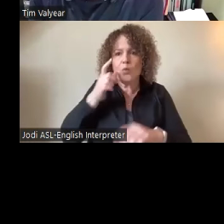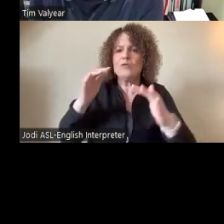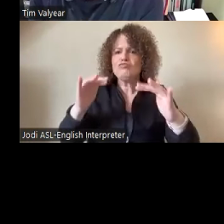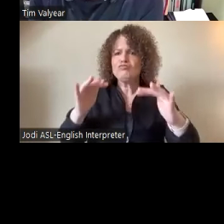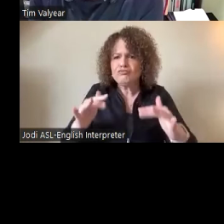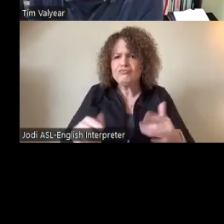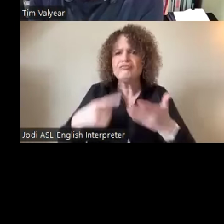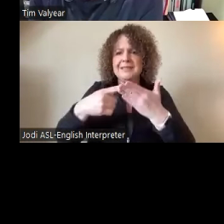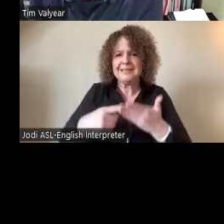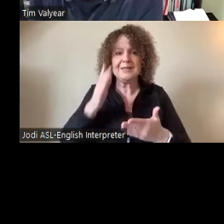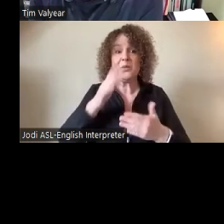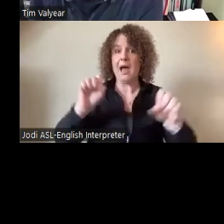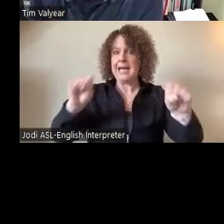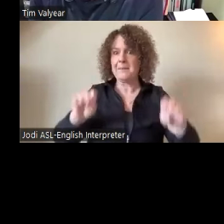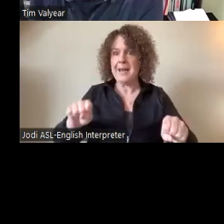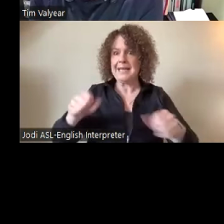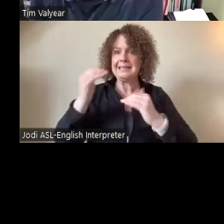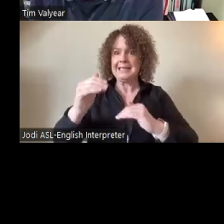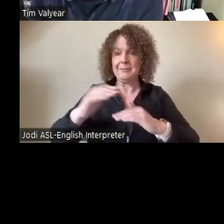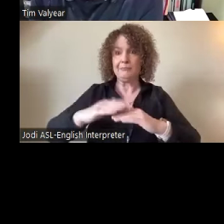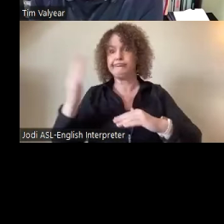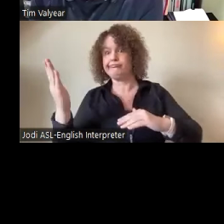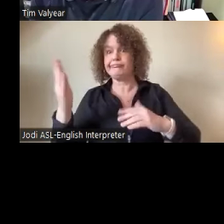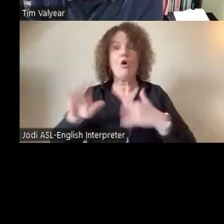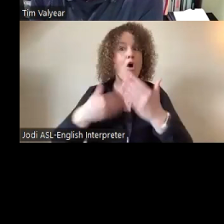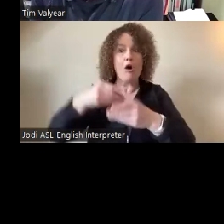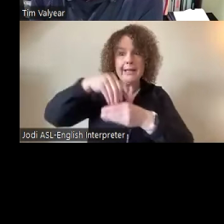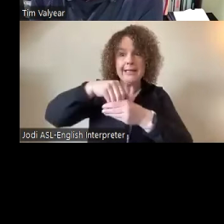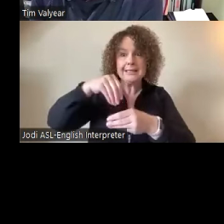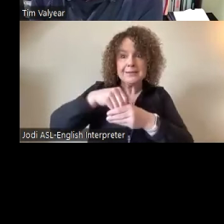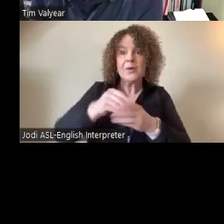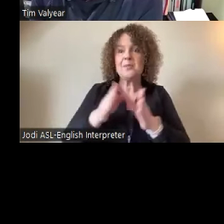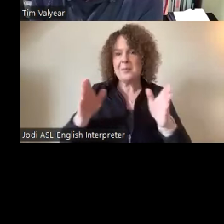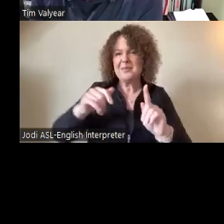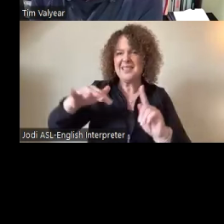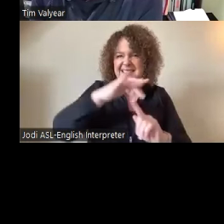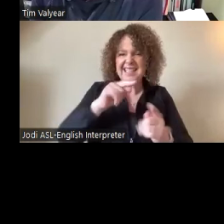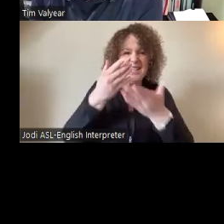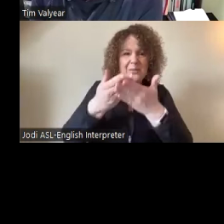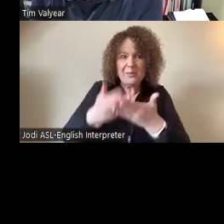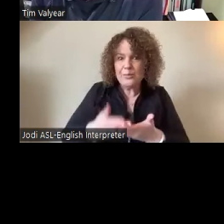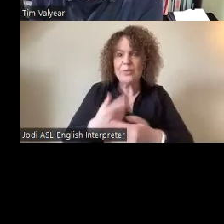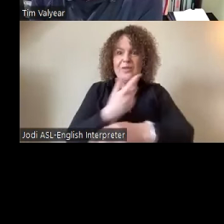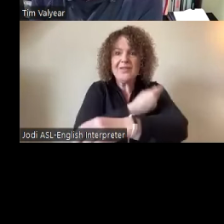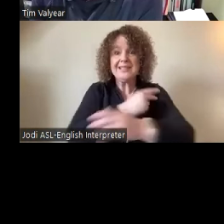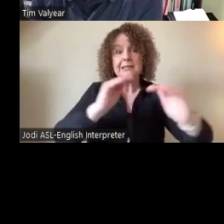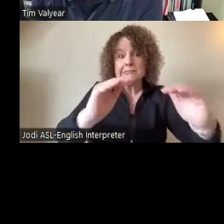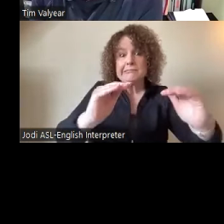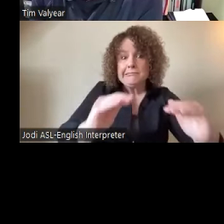» SPEAKER: No, I am » SPEAKER: There's a link for doing your own assessment that we will get to in a